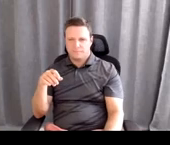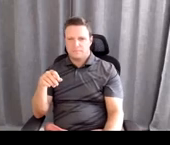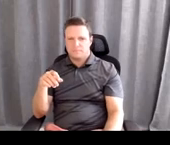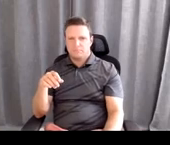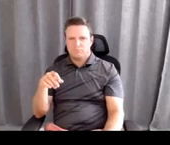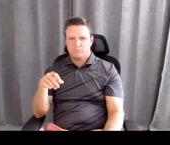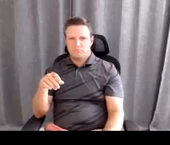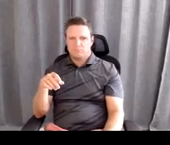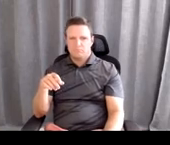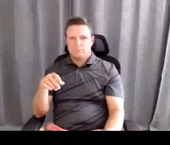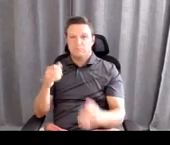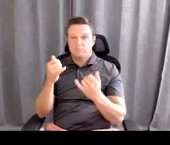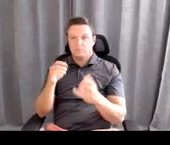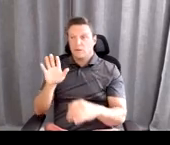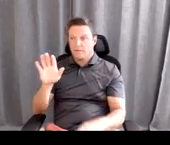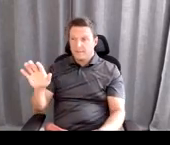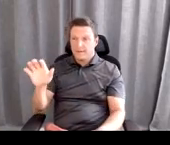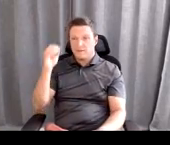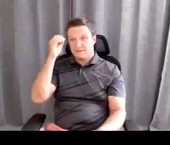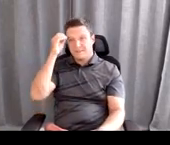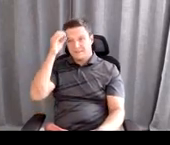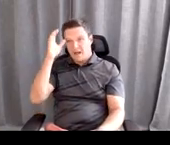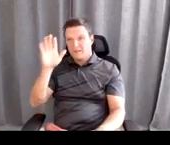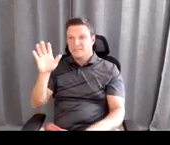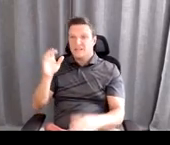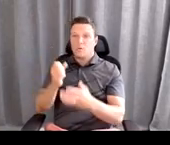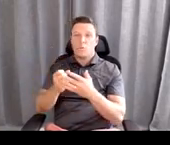that knowledge and that wealth is acknowledged and appreciated.